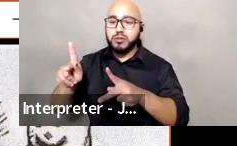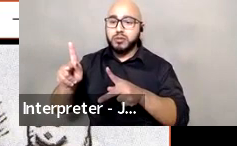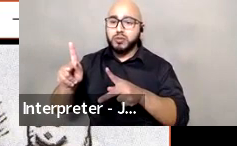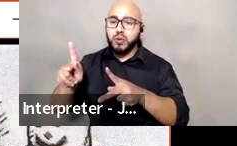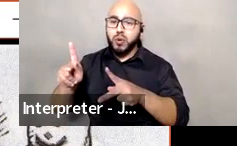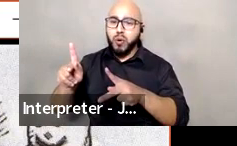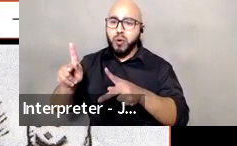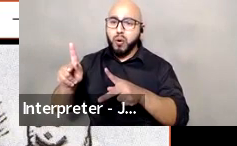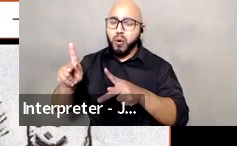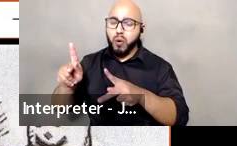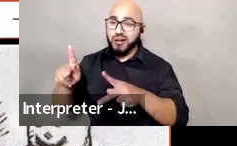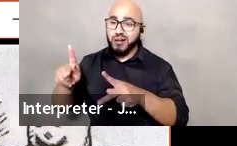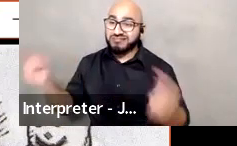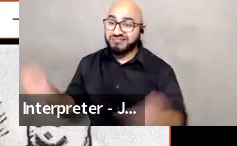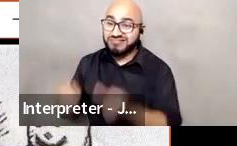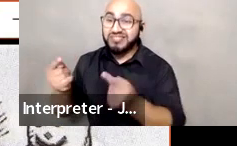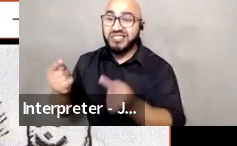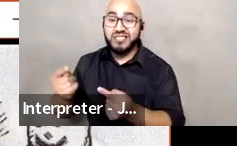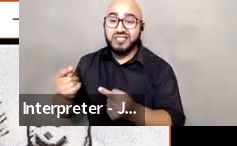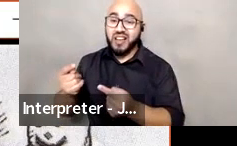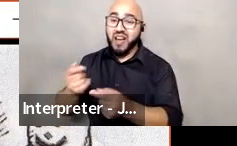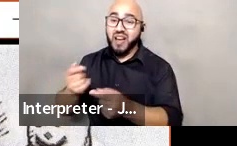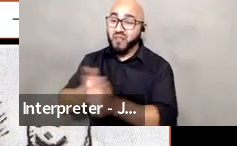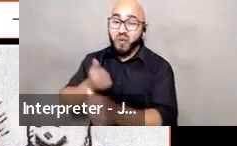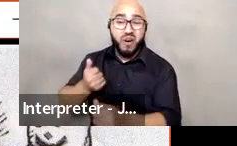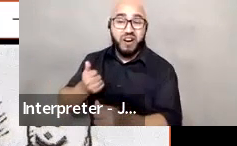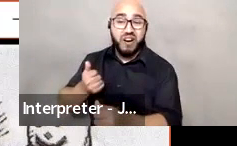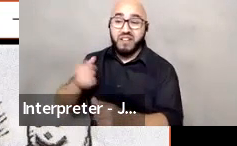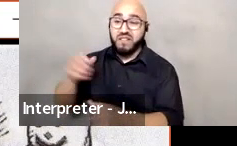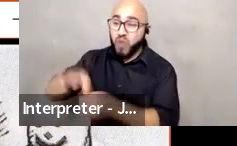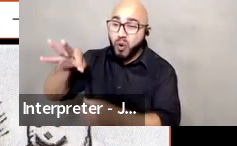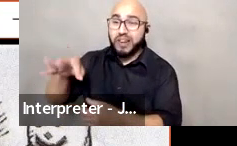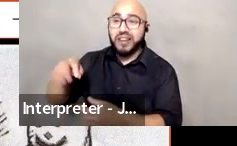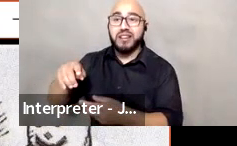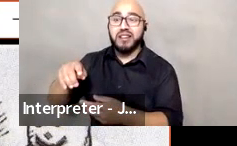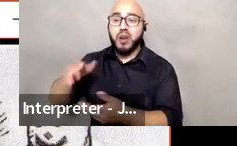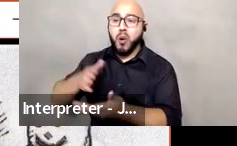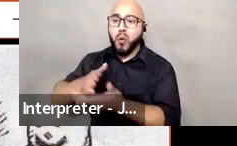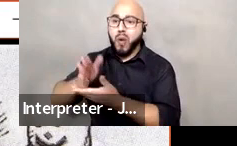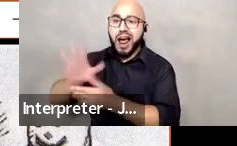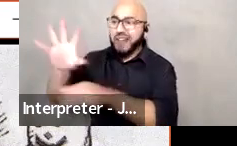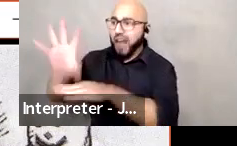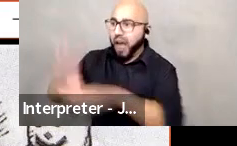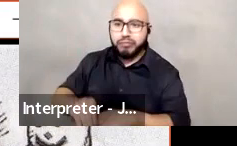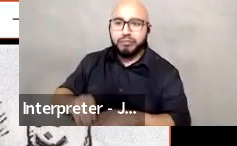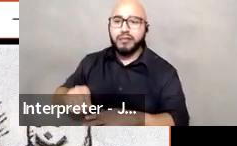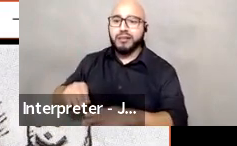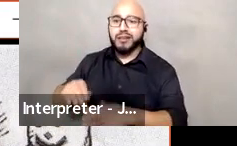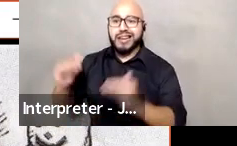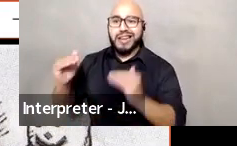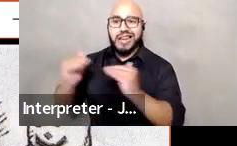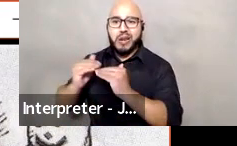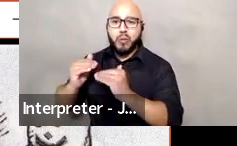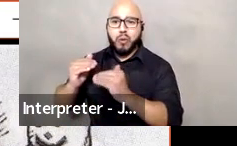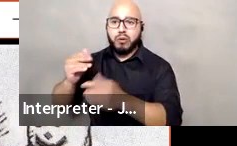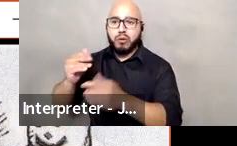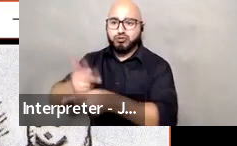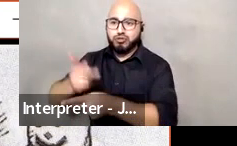Away from voting, from asserting their rights. To equal. Treatment, and so on. But it was more than the KKK. There was the White.